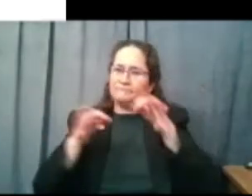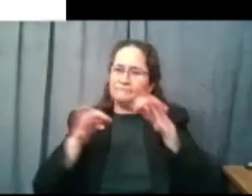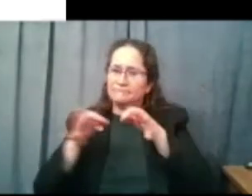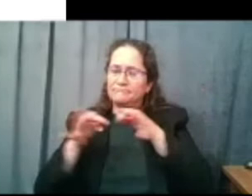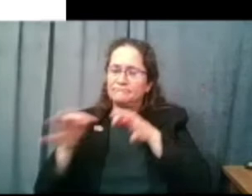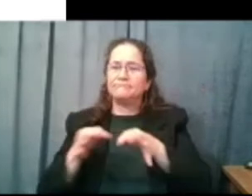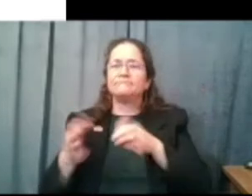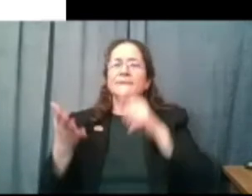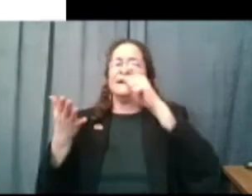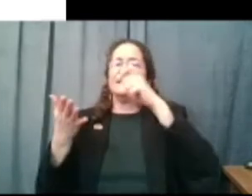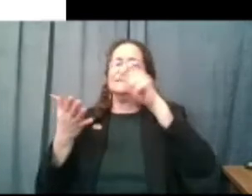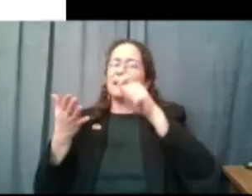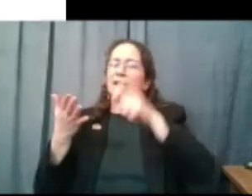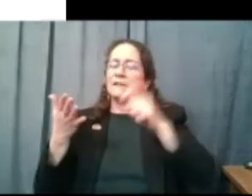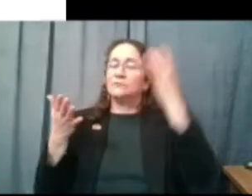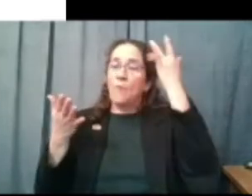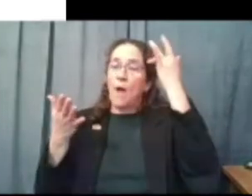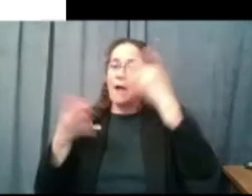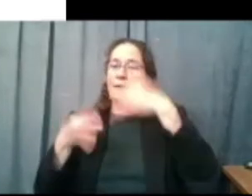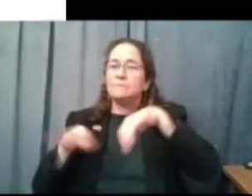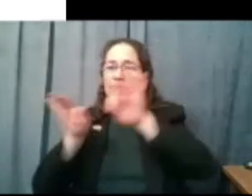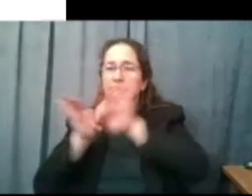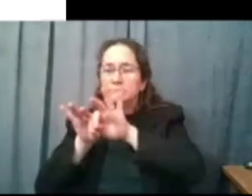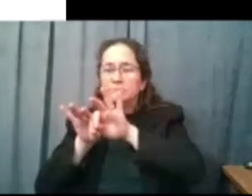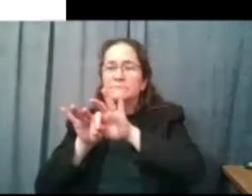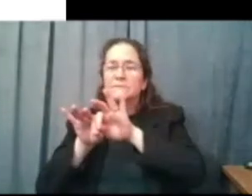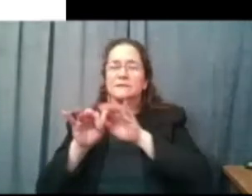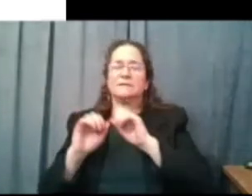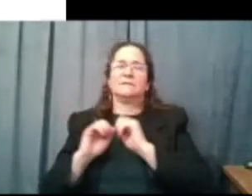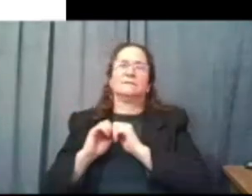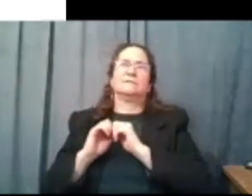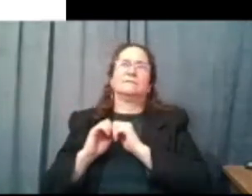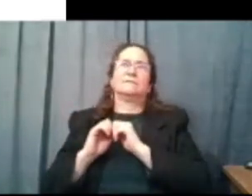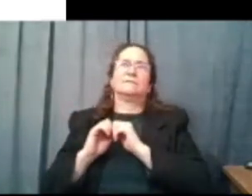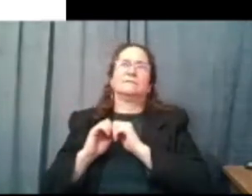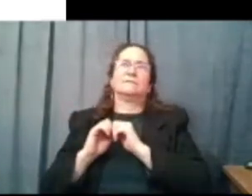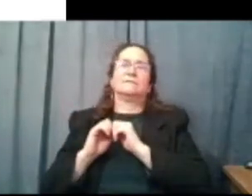of checklists, how they can be important for adults